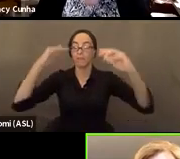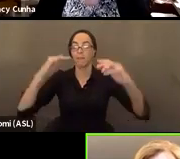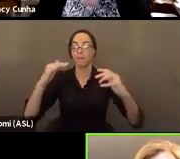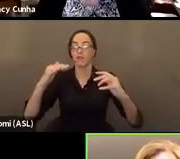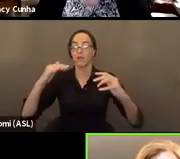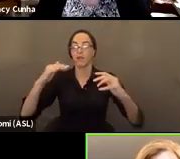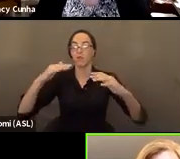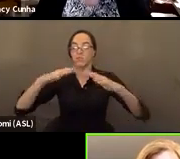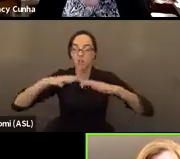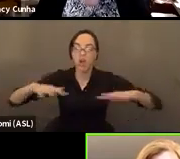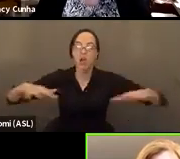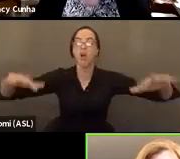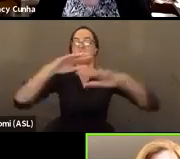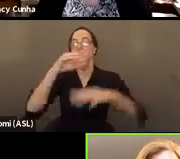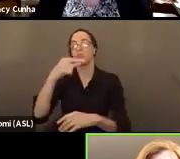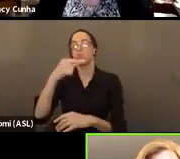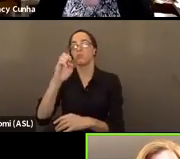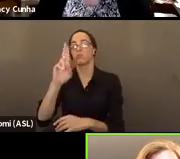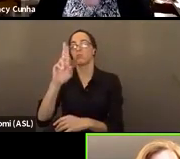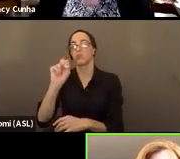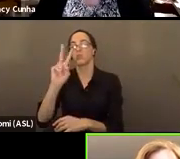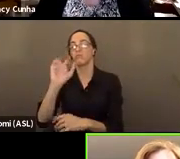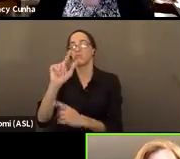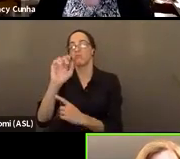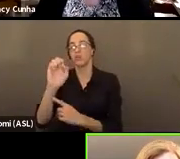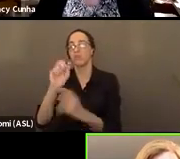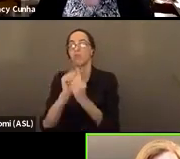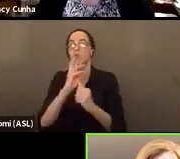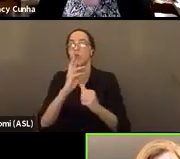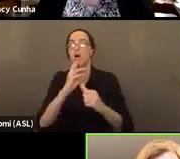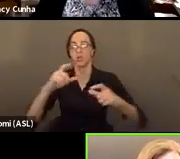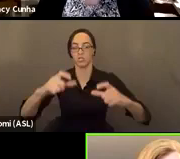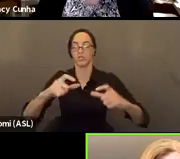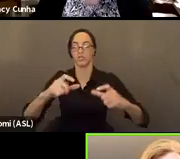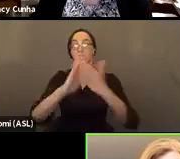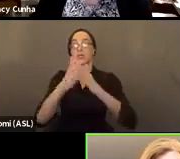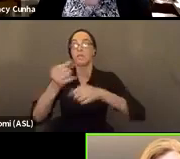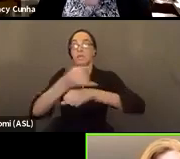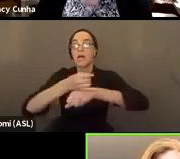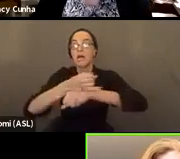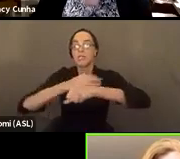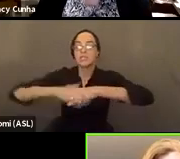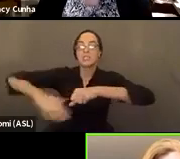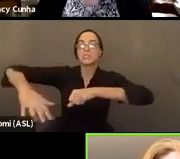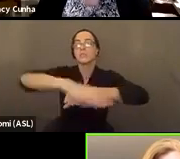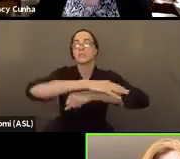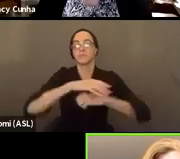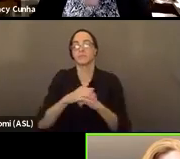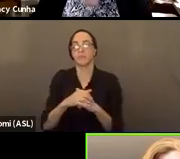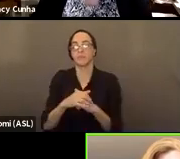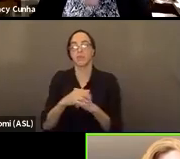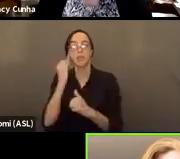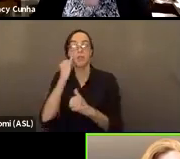made it into an island so when the rains do hit we have a different type often of disaster and